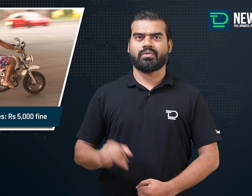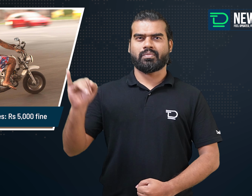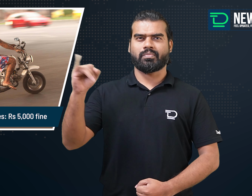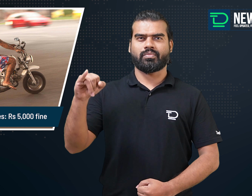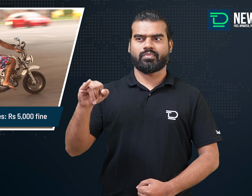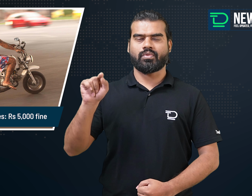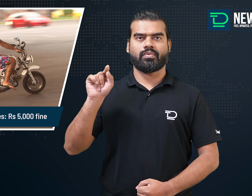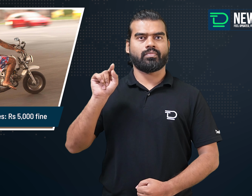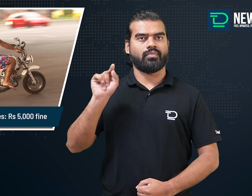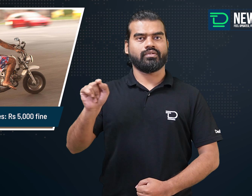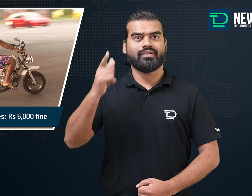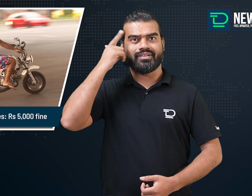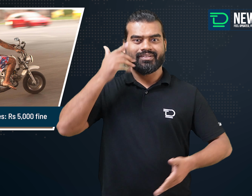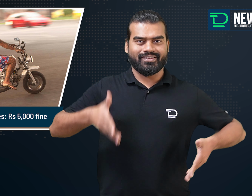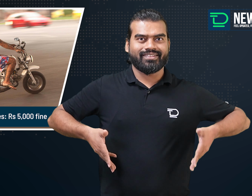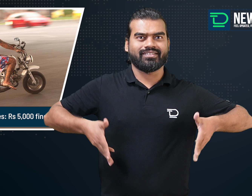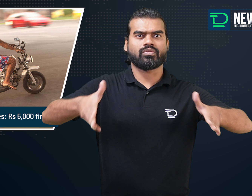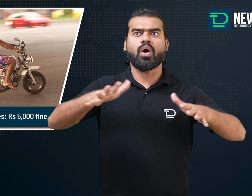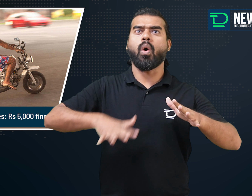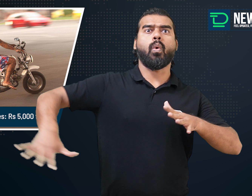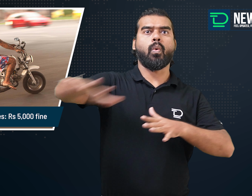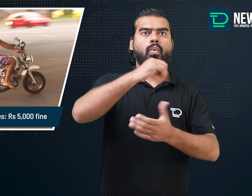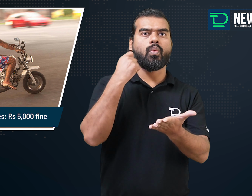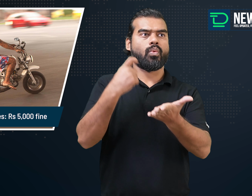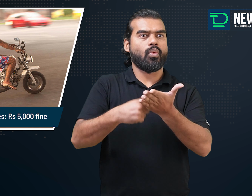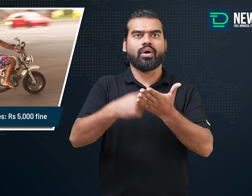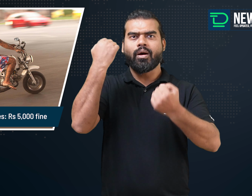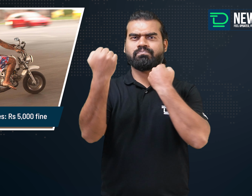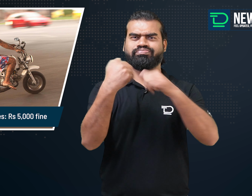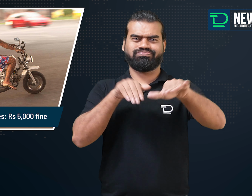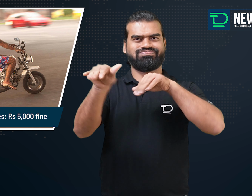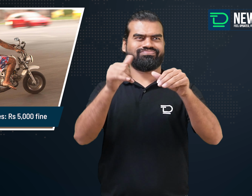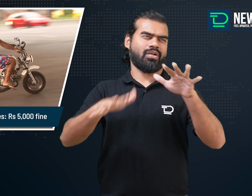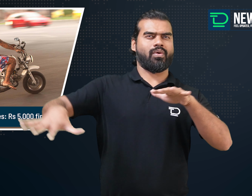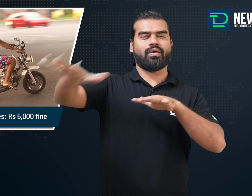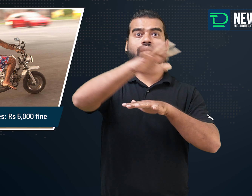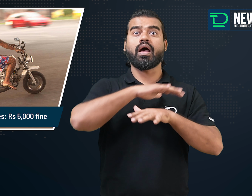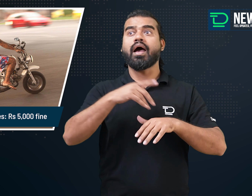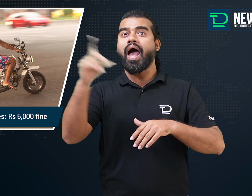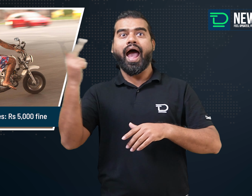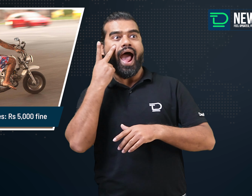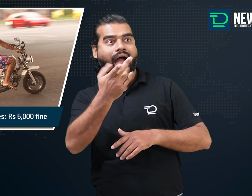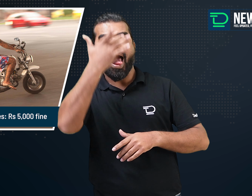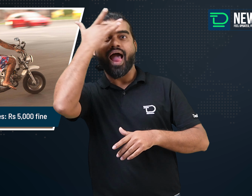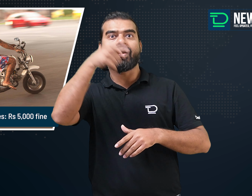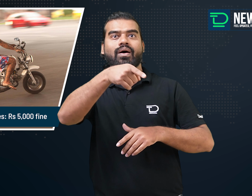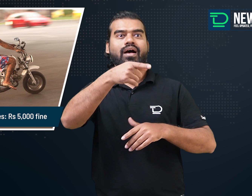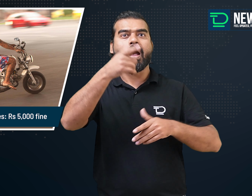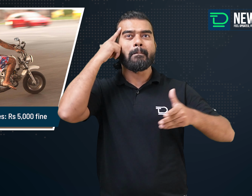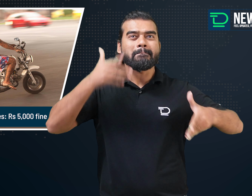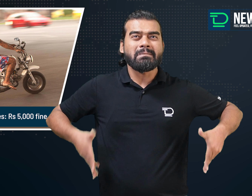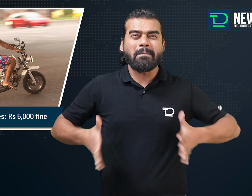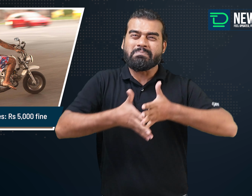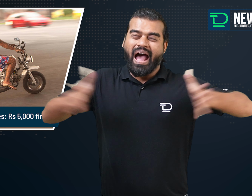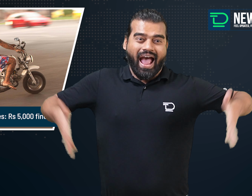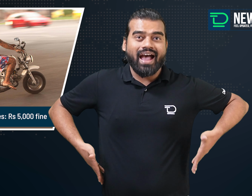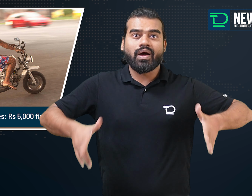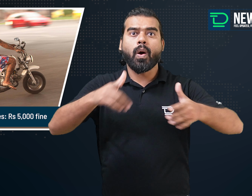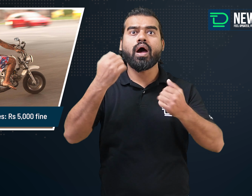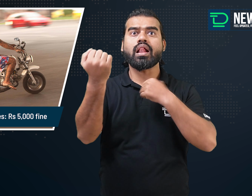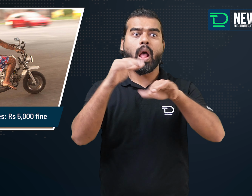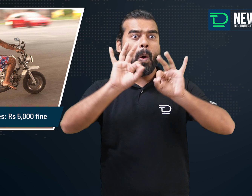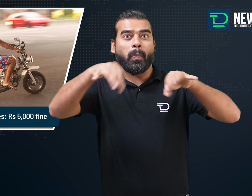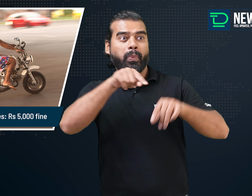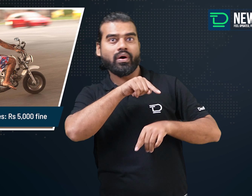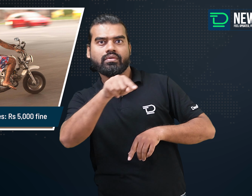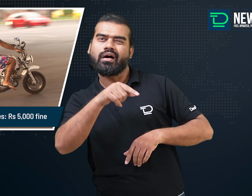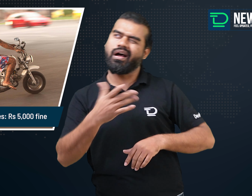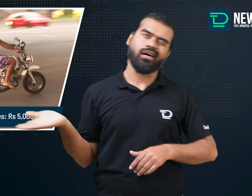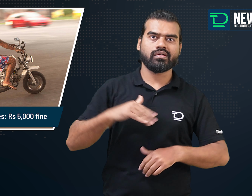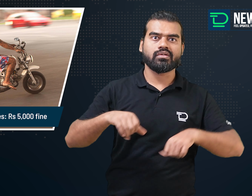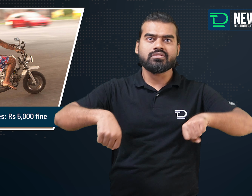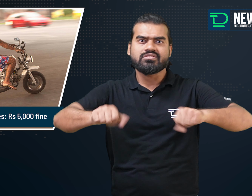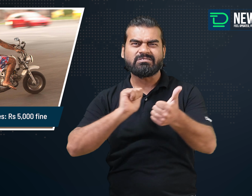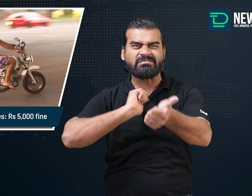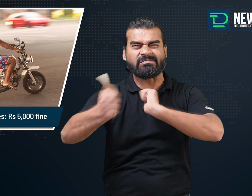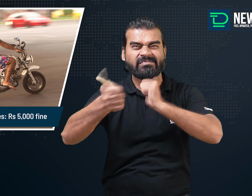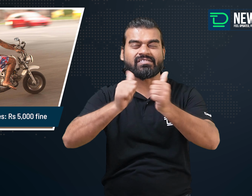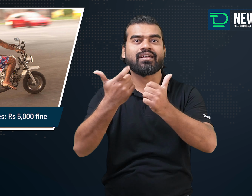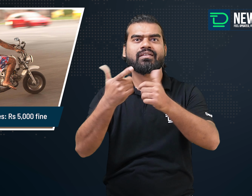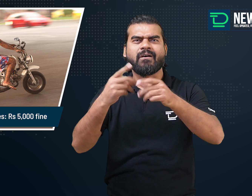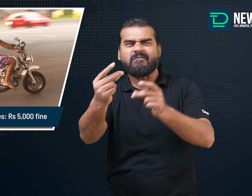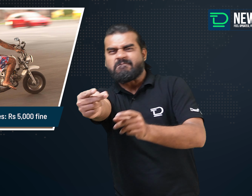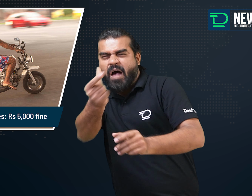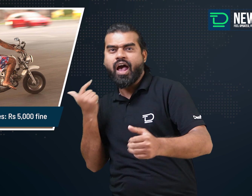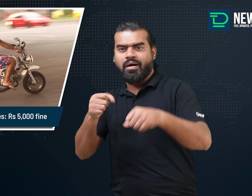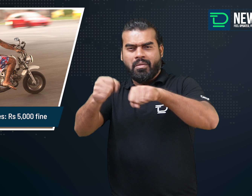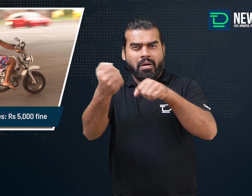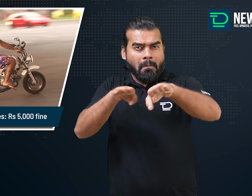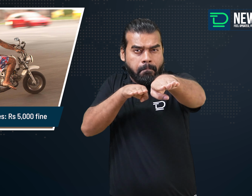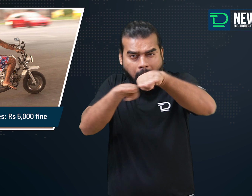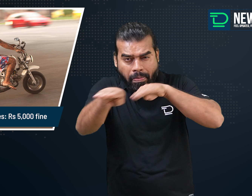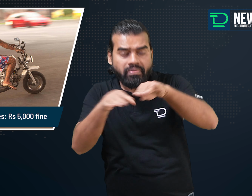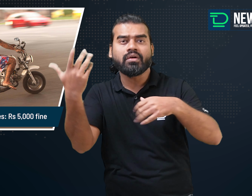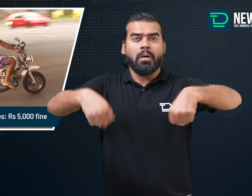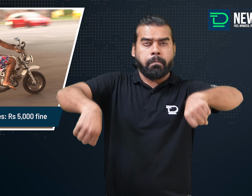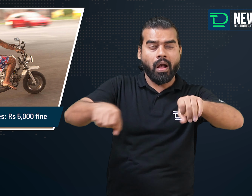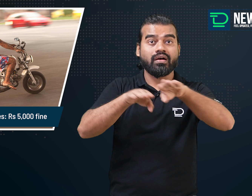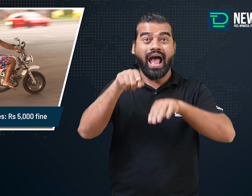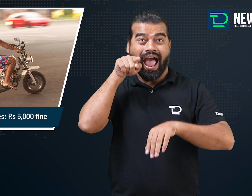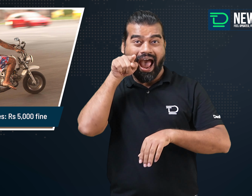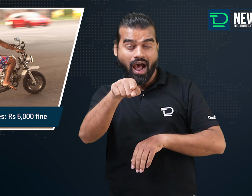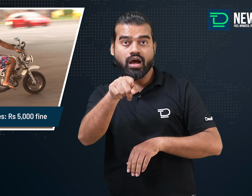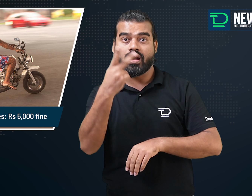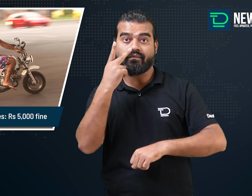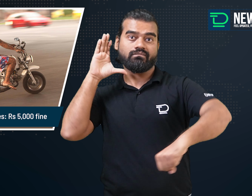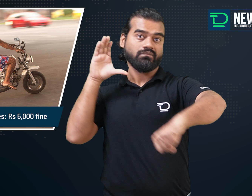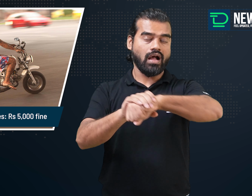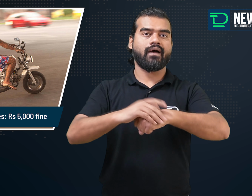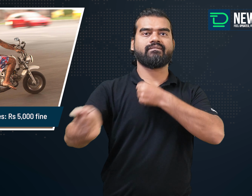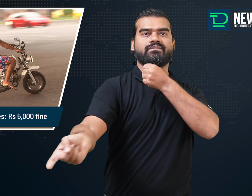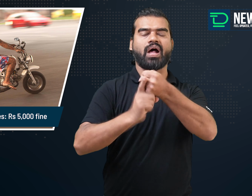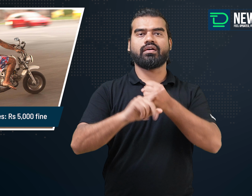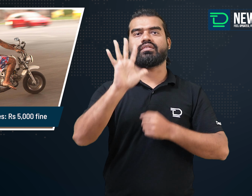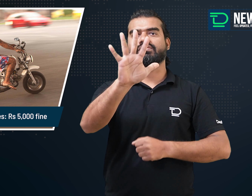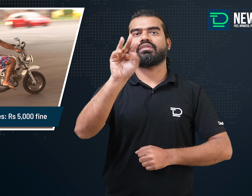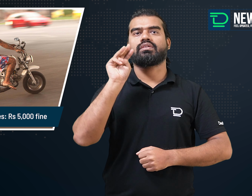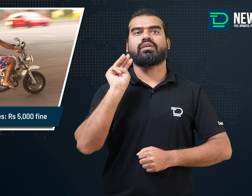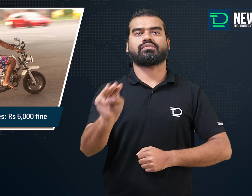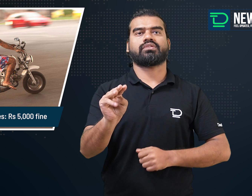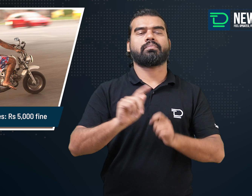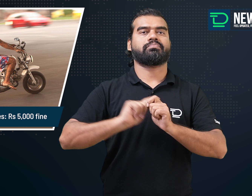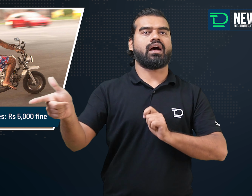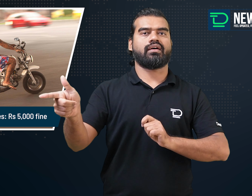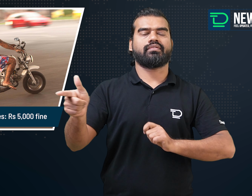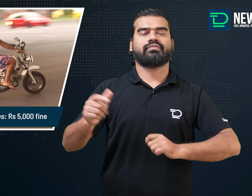6. Bike race in public places: Rs 5,000 fine